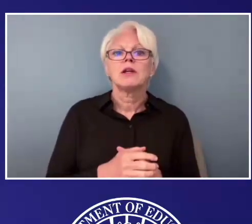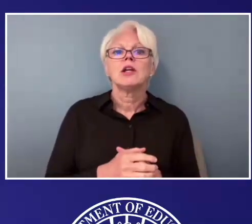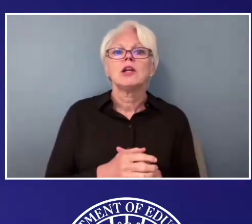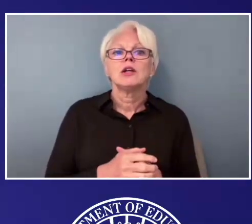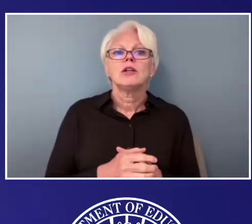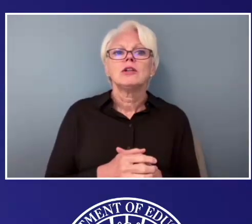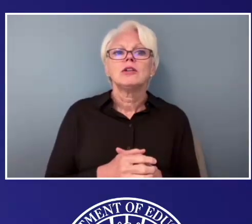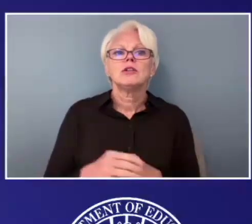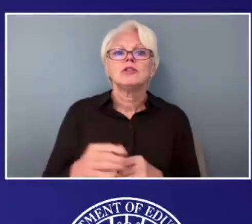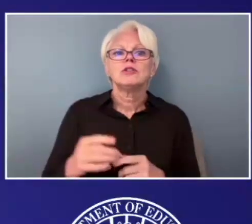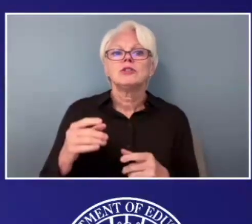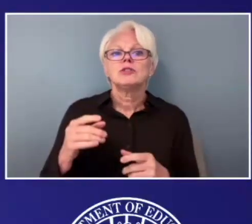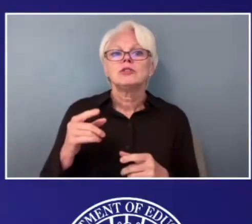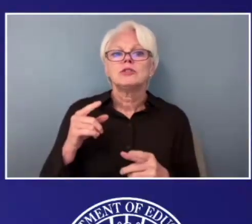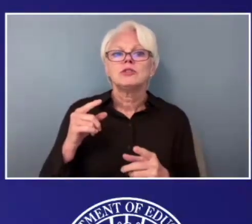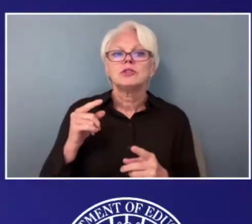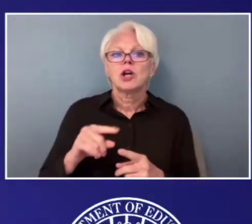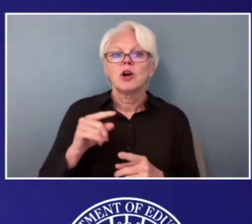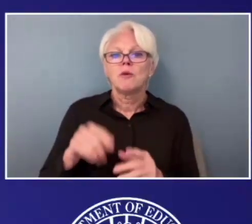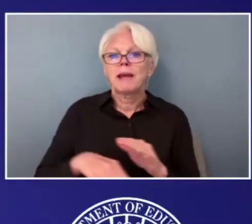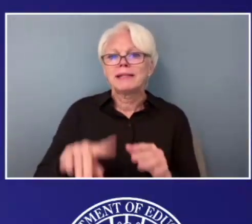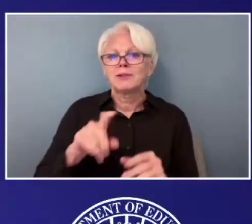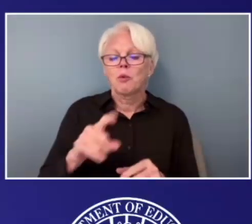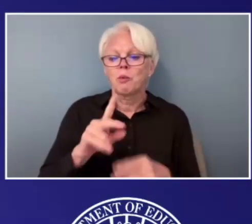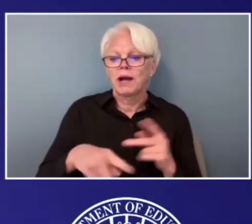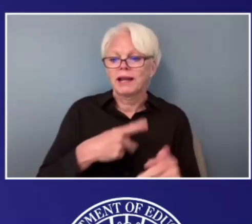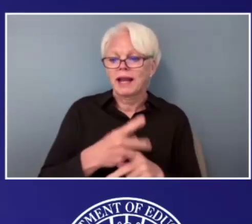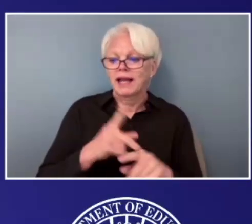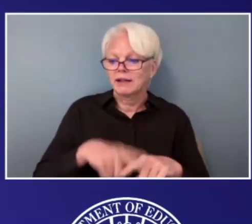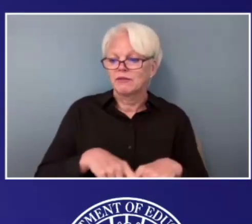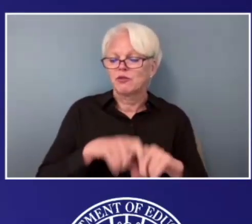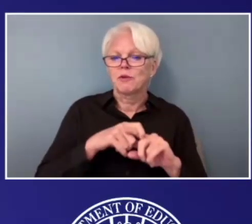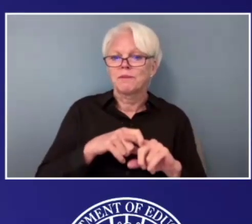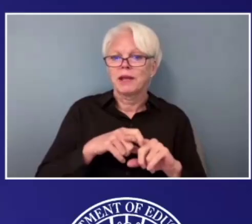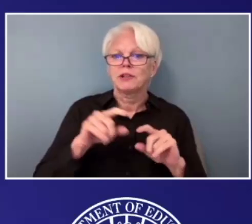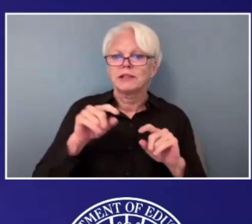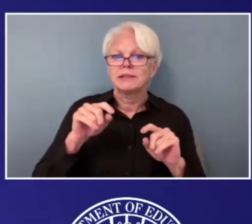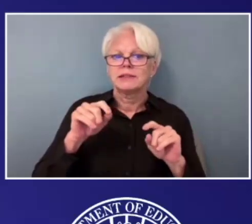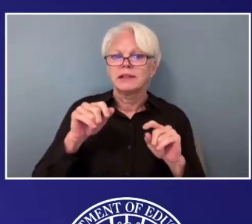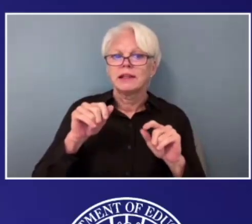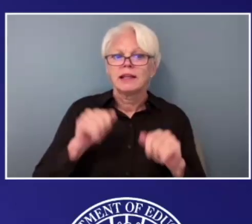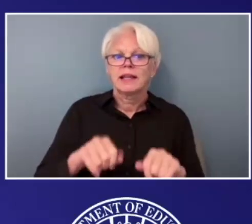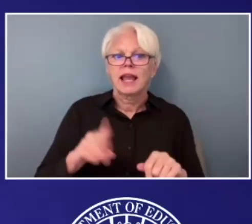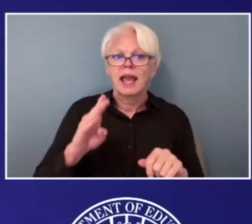that, what kind of forbearance can Brenda be in while her discharge application is